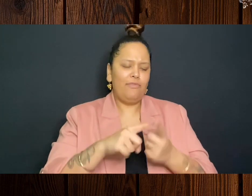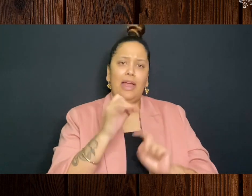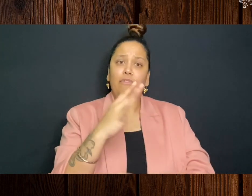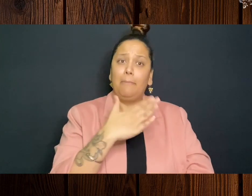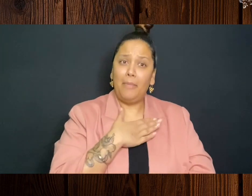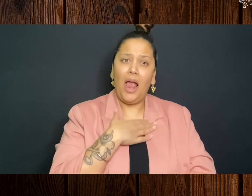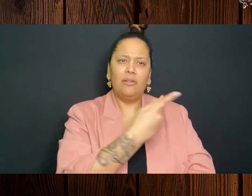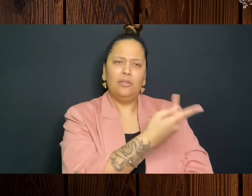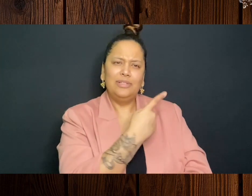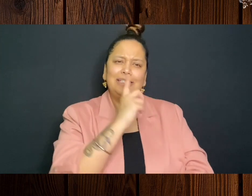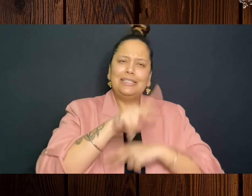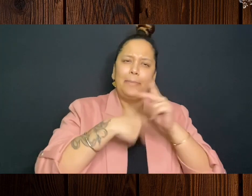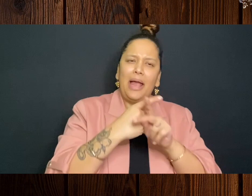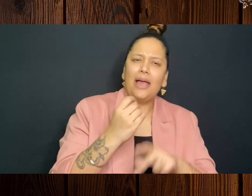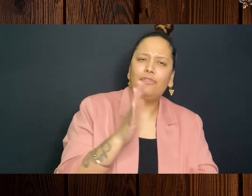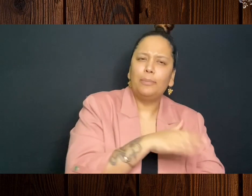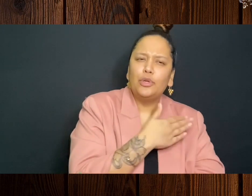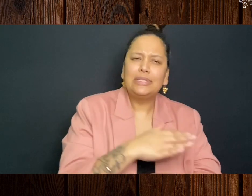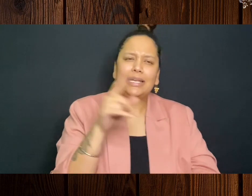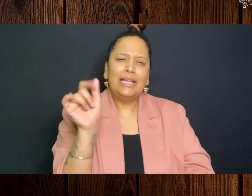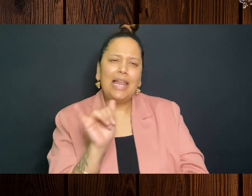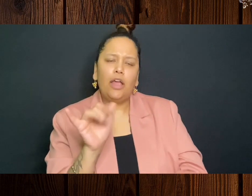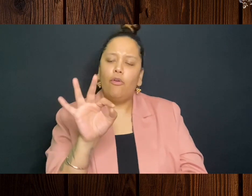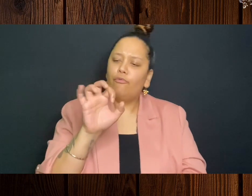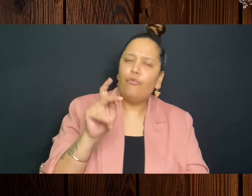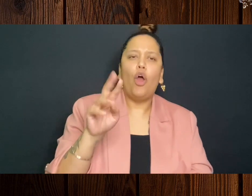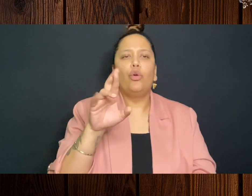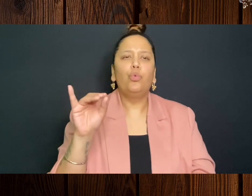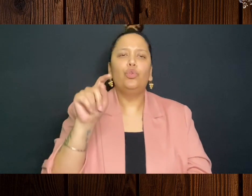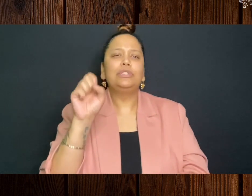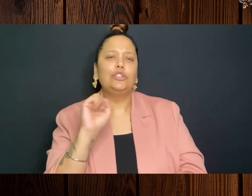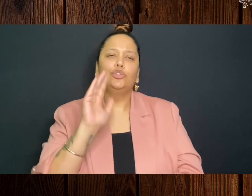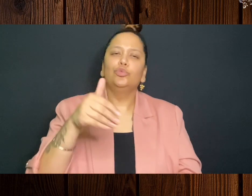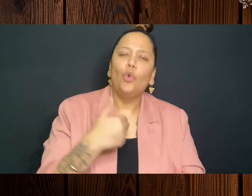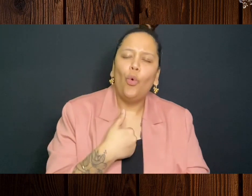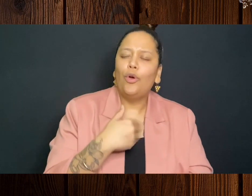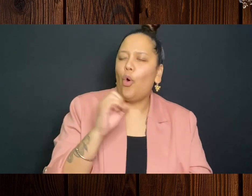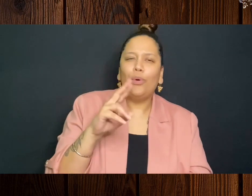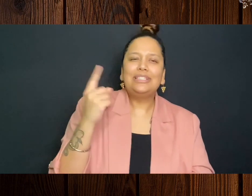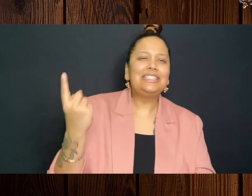type of music and it was like, ‘folk roots soul’ or something